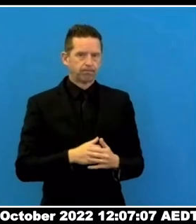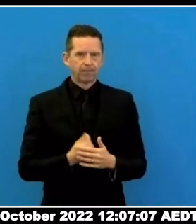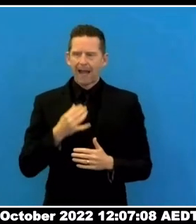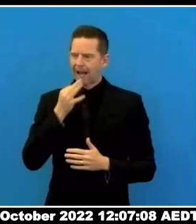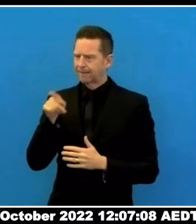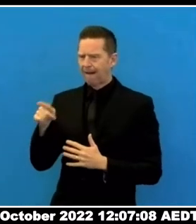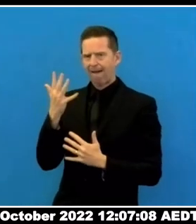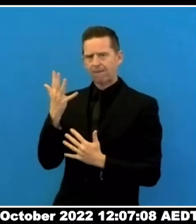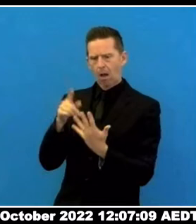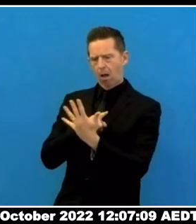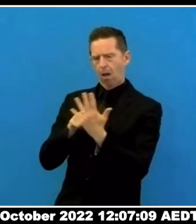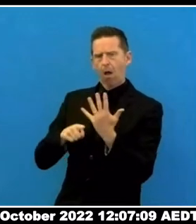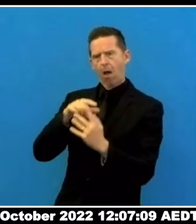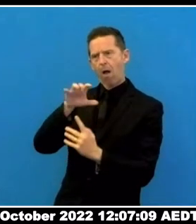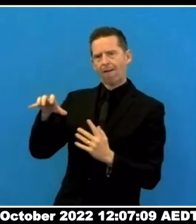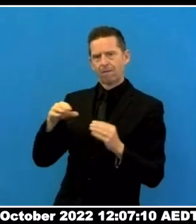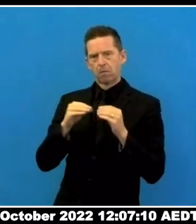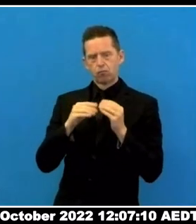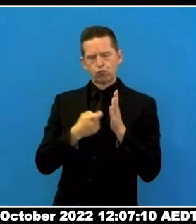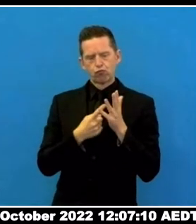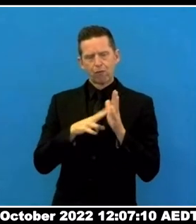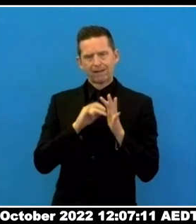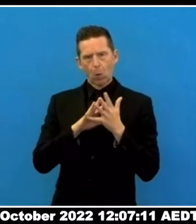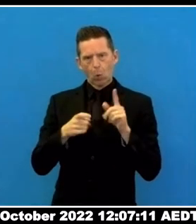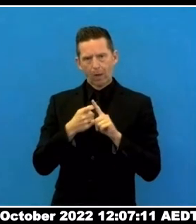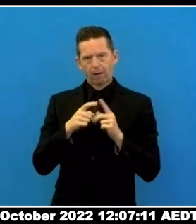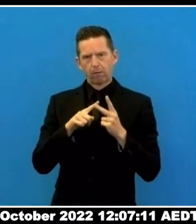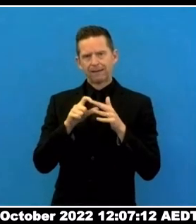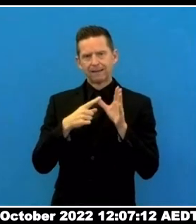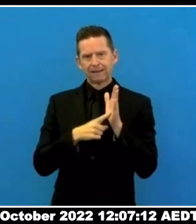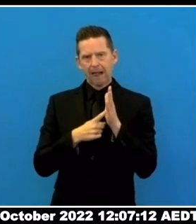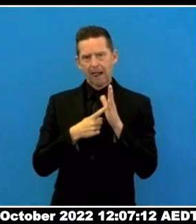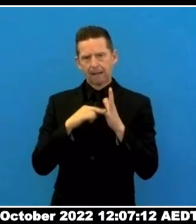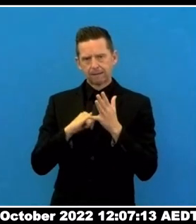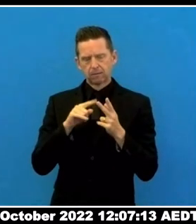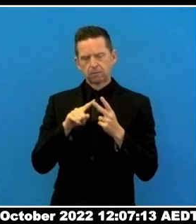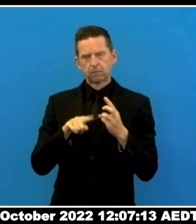where you predominantly work: Brunswick, Dallas, Dandenong, Ringwood and Sunshine. Correct.